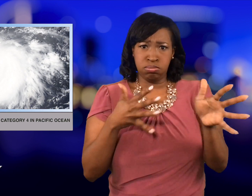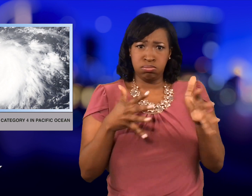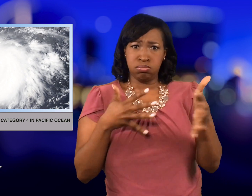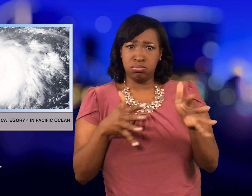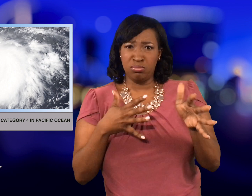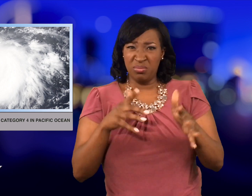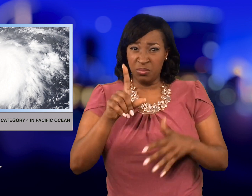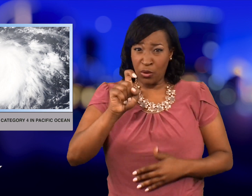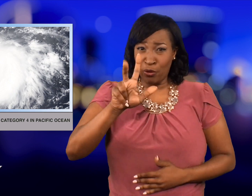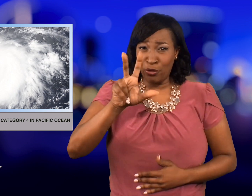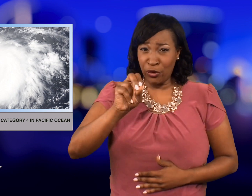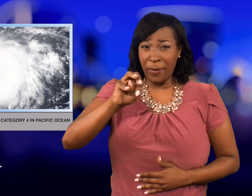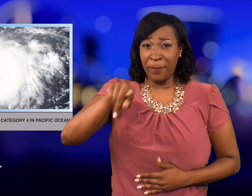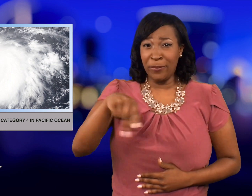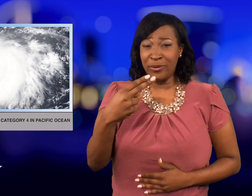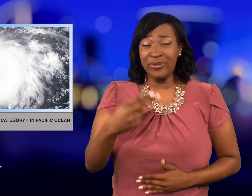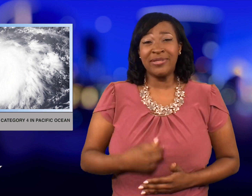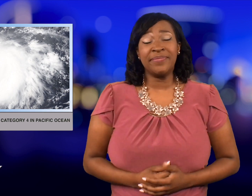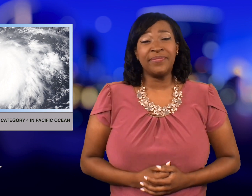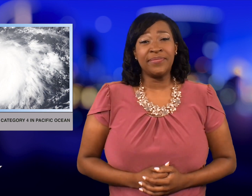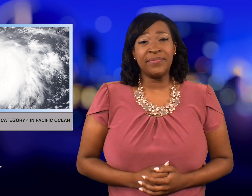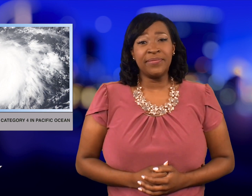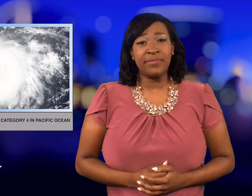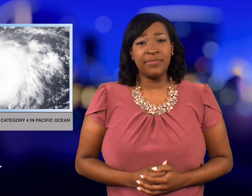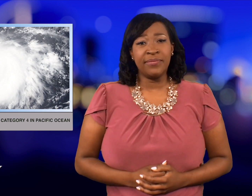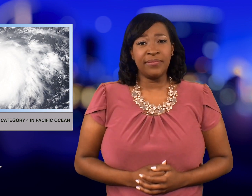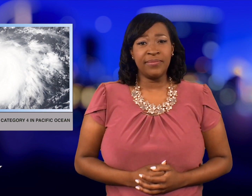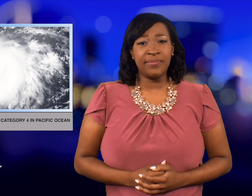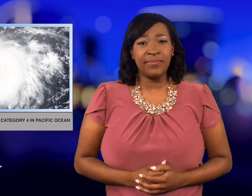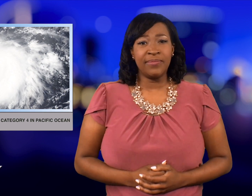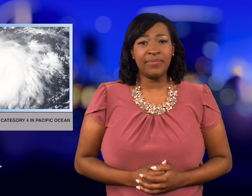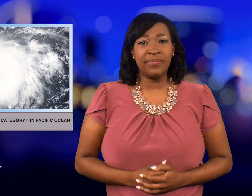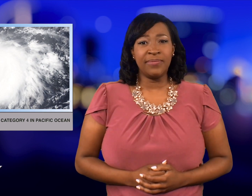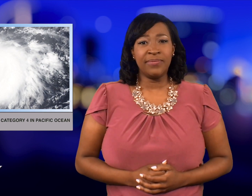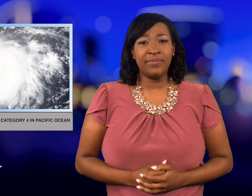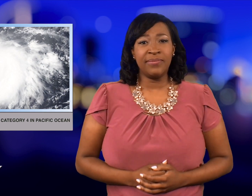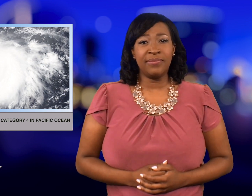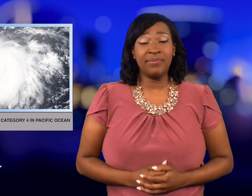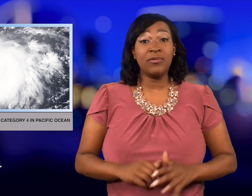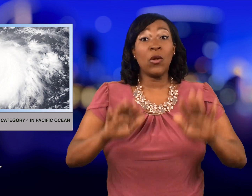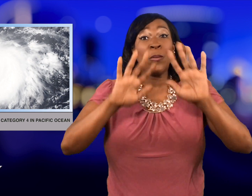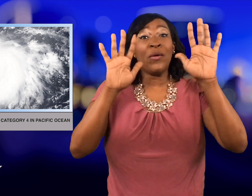sustained winds of 130 mph.